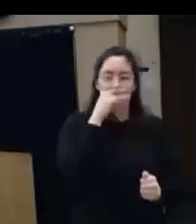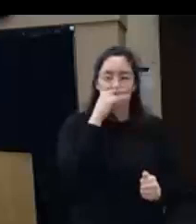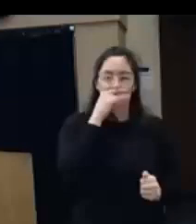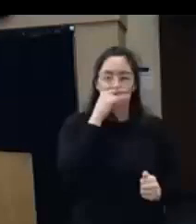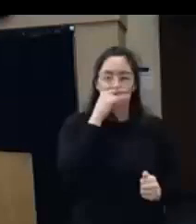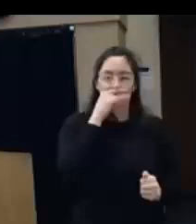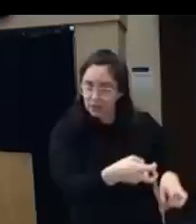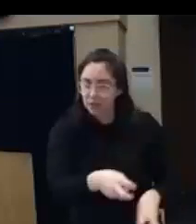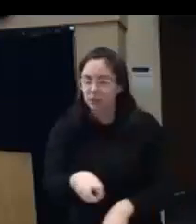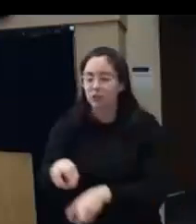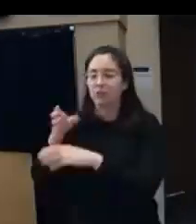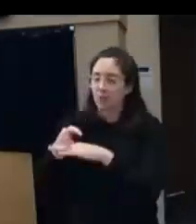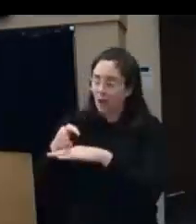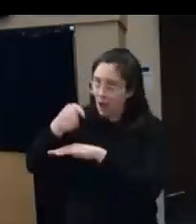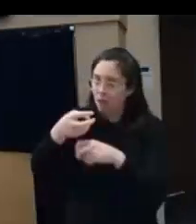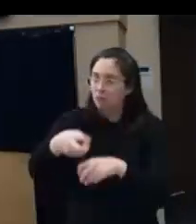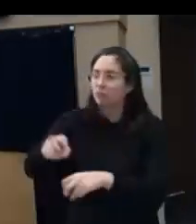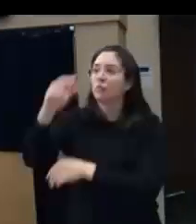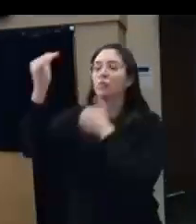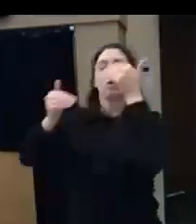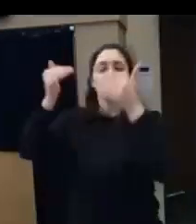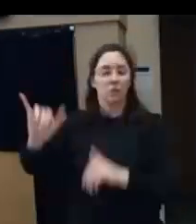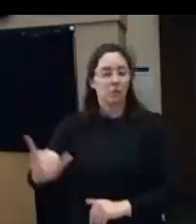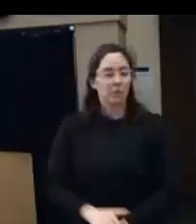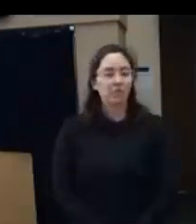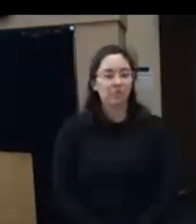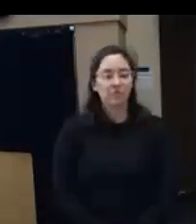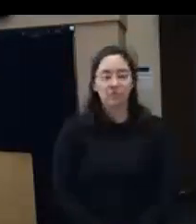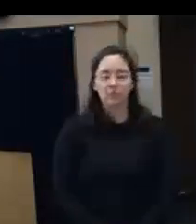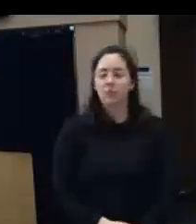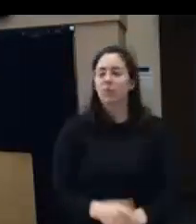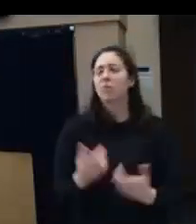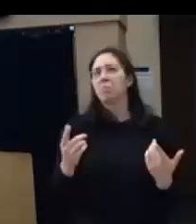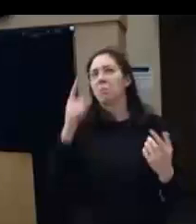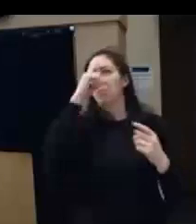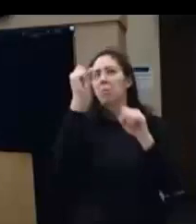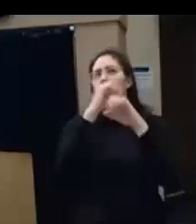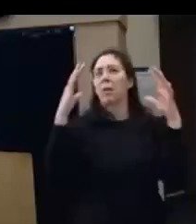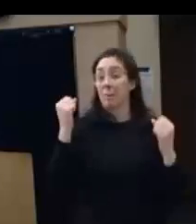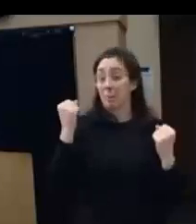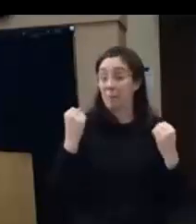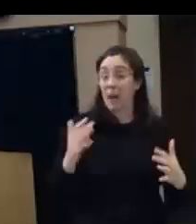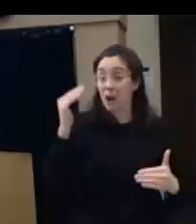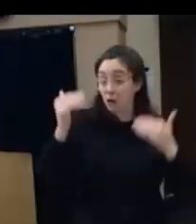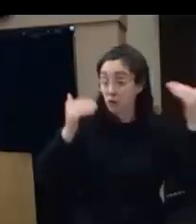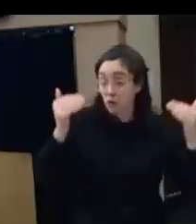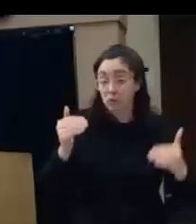in that post transfer um period also and when you think about it many adults many middle-age and and